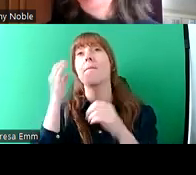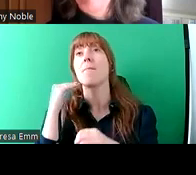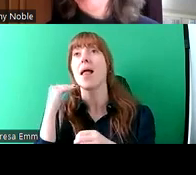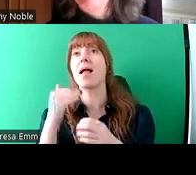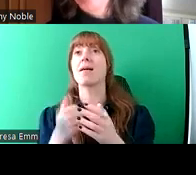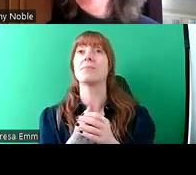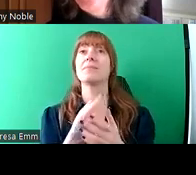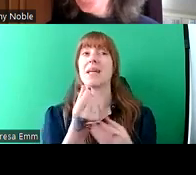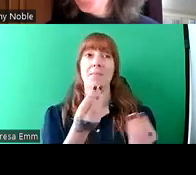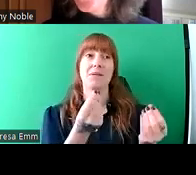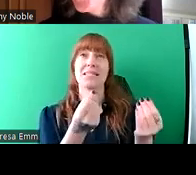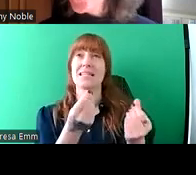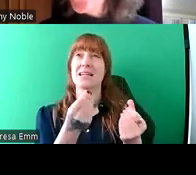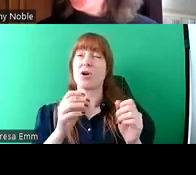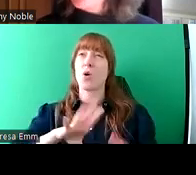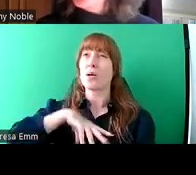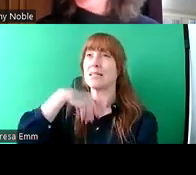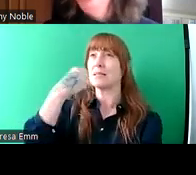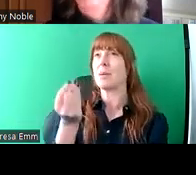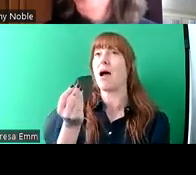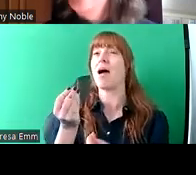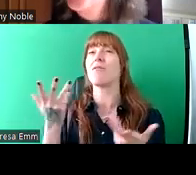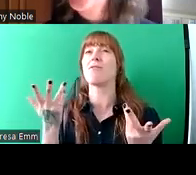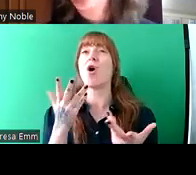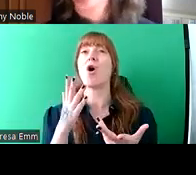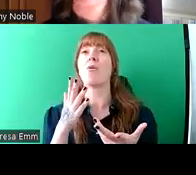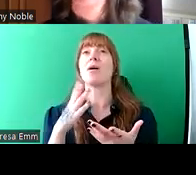was inspired by the Suffrage Collections, as you can see on the cover of our publication - which